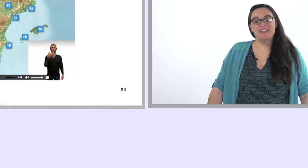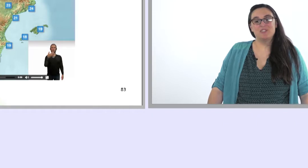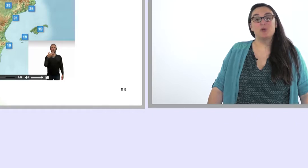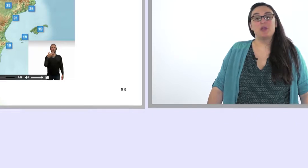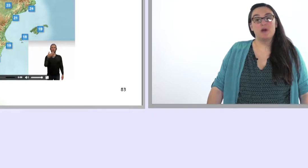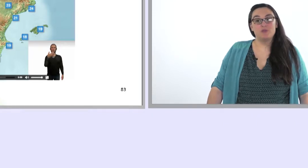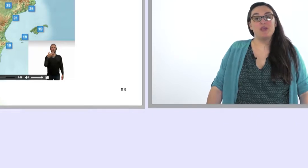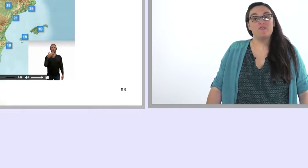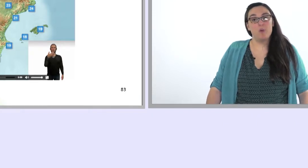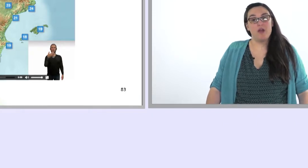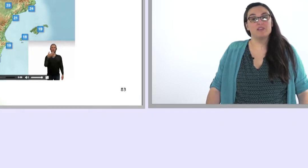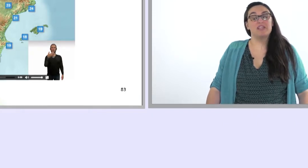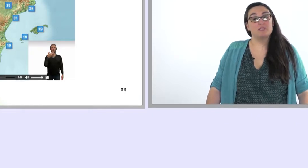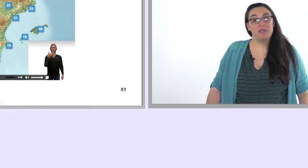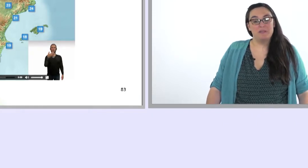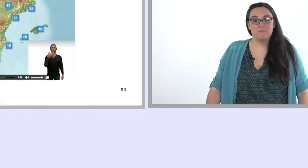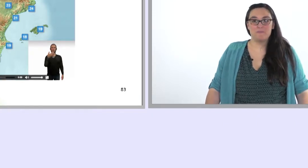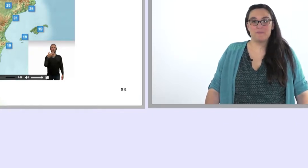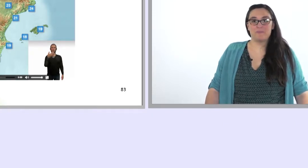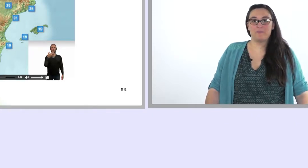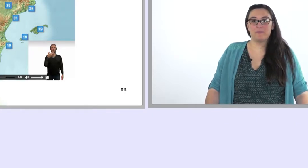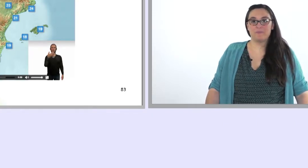talking about the weather forecast in Spain.